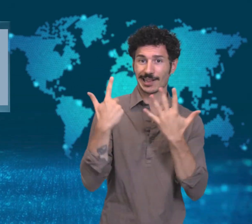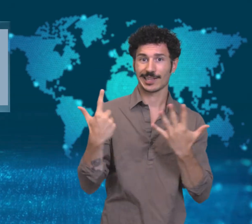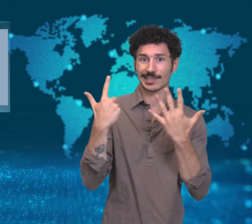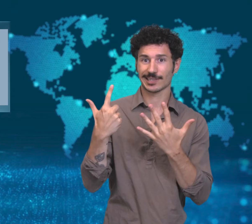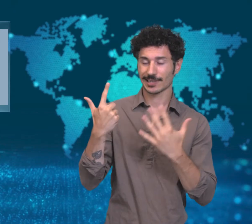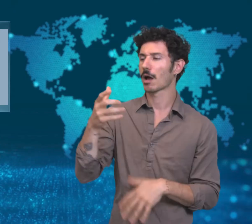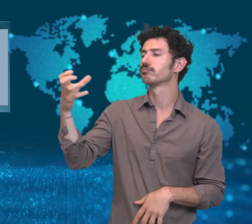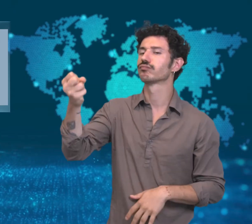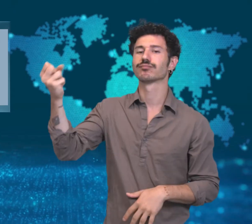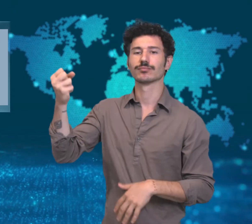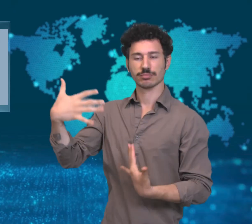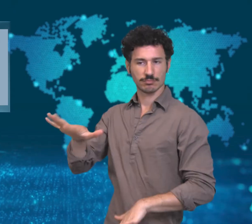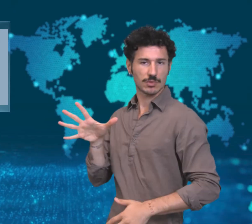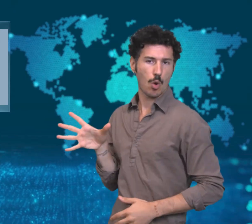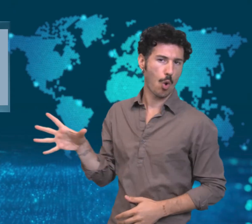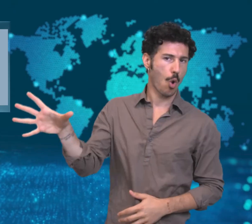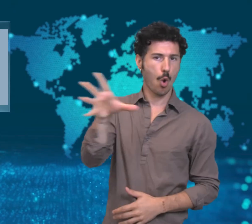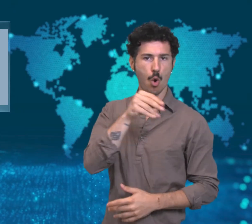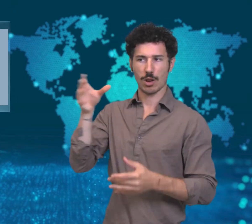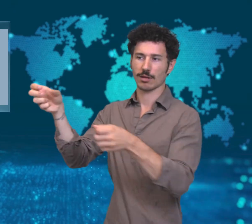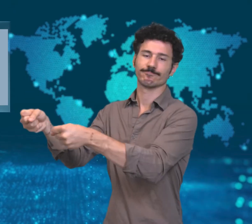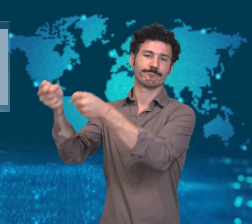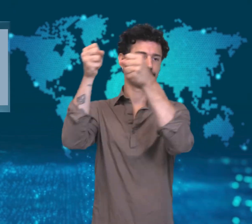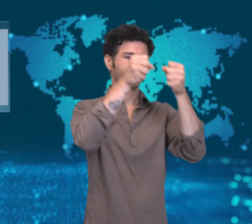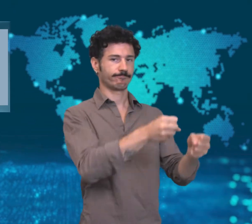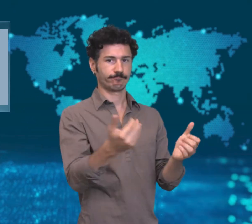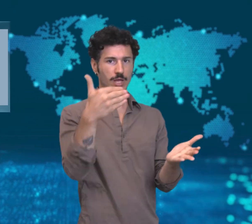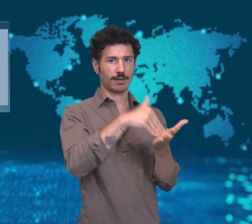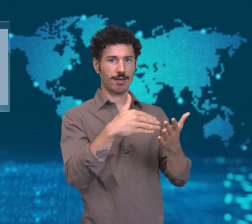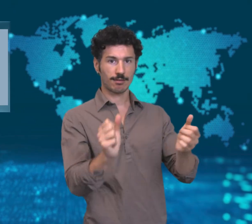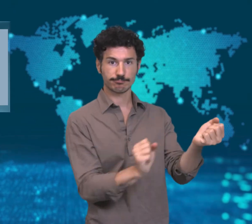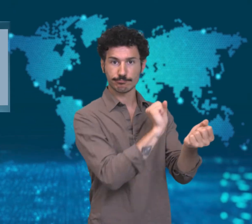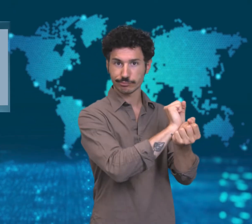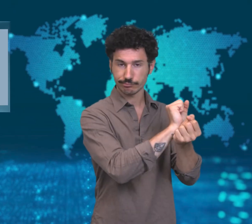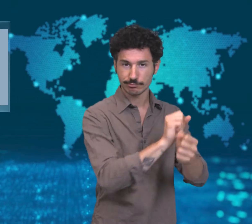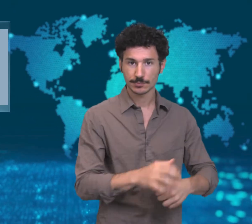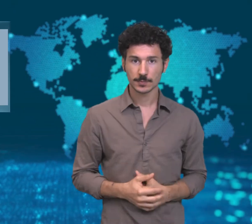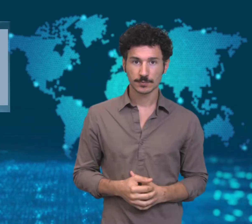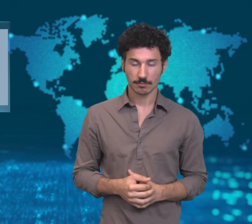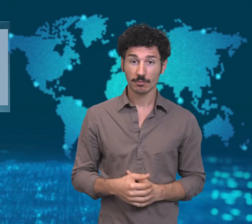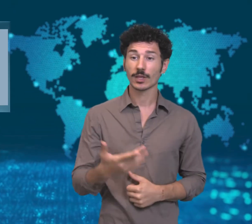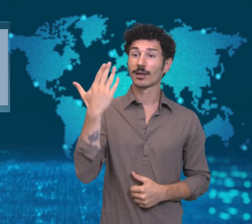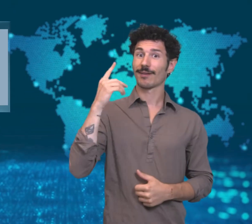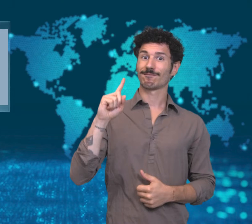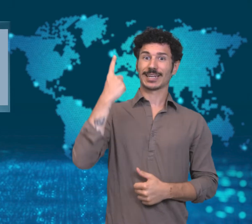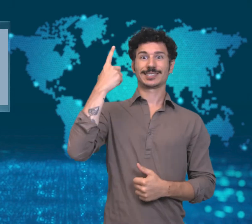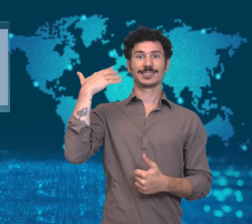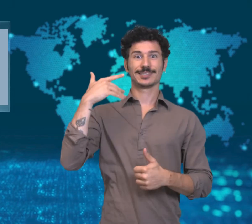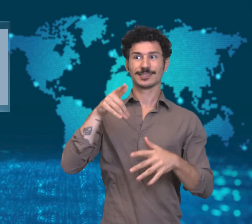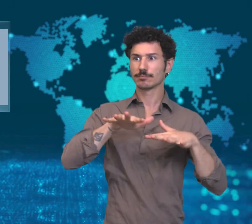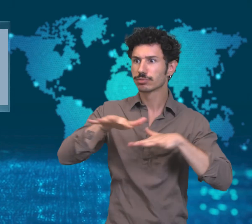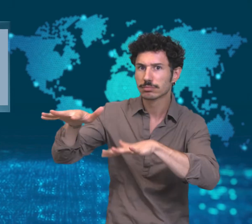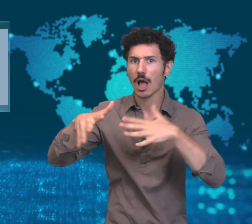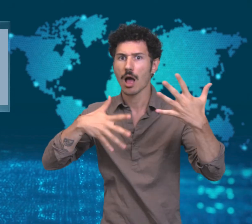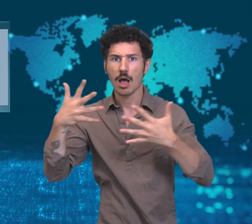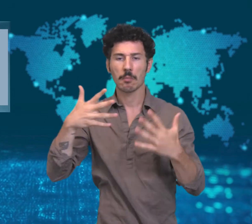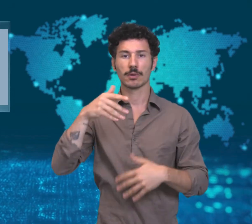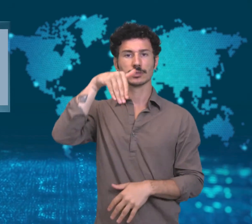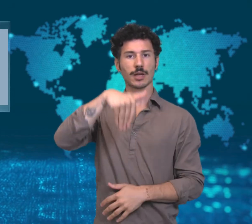At first, South African police announced that 69 had escaped,